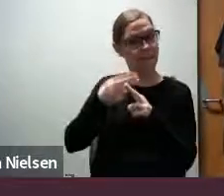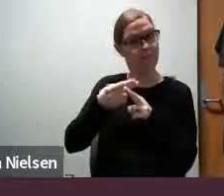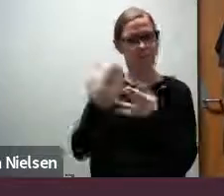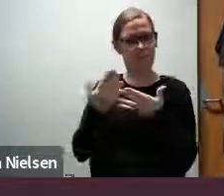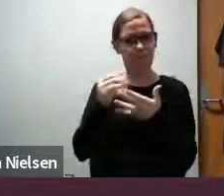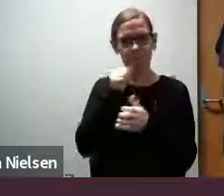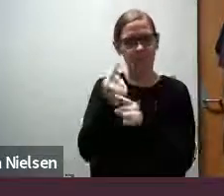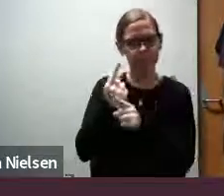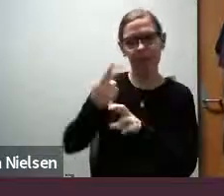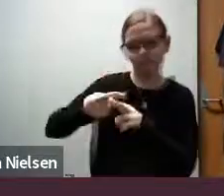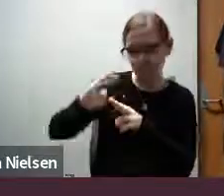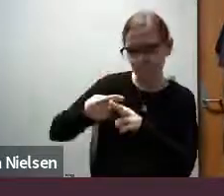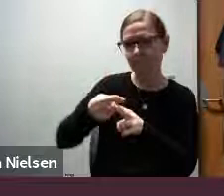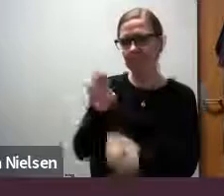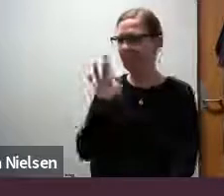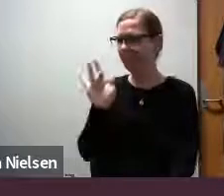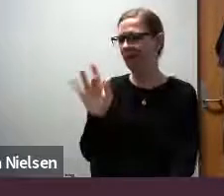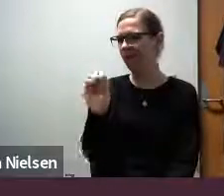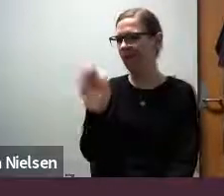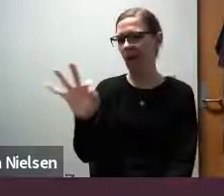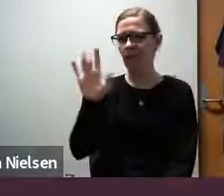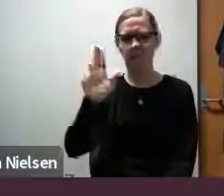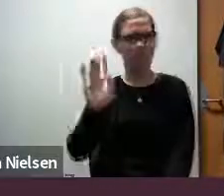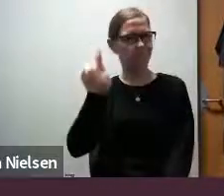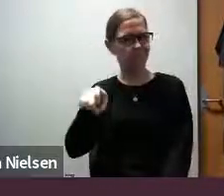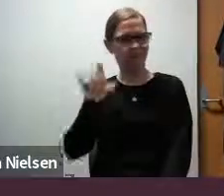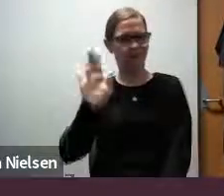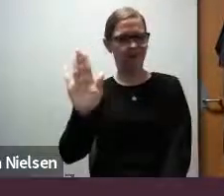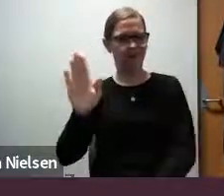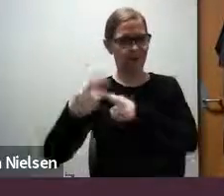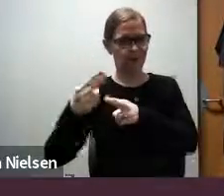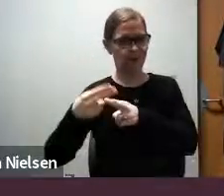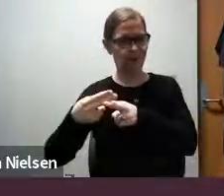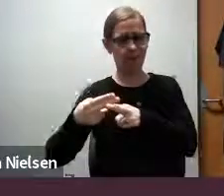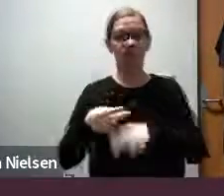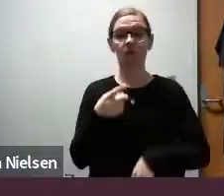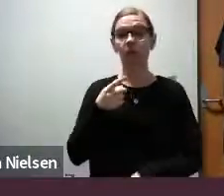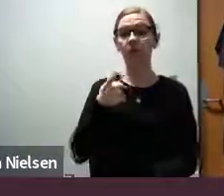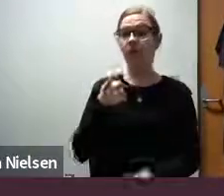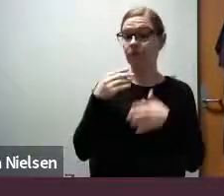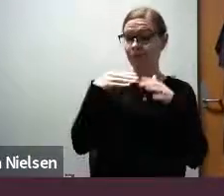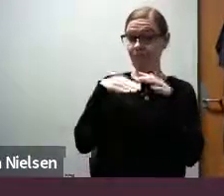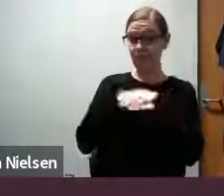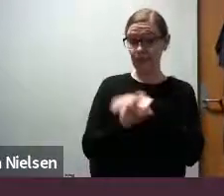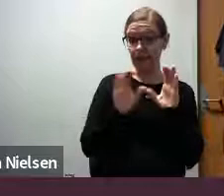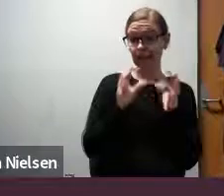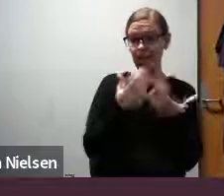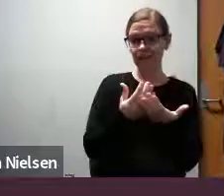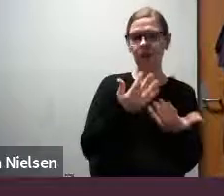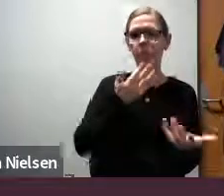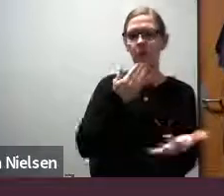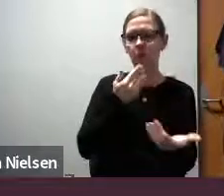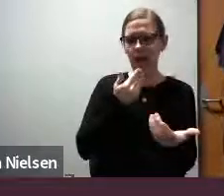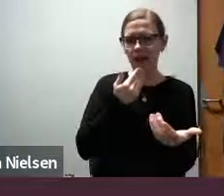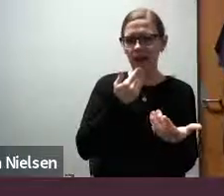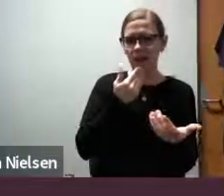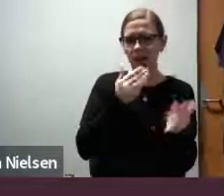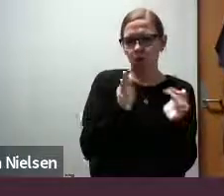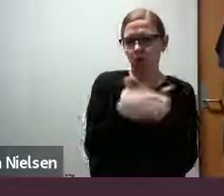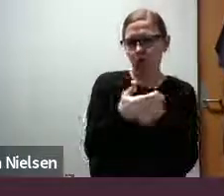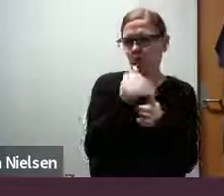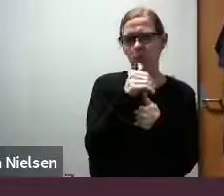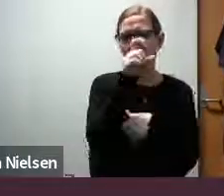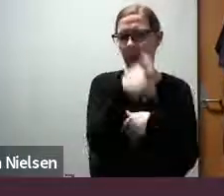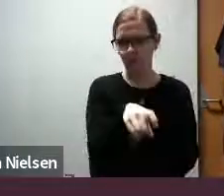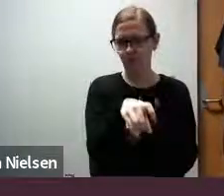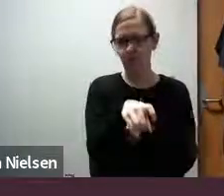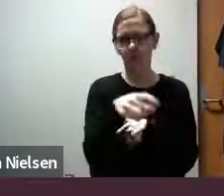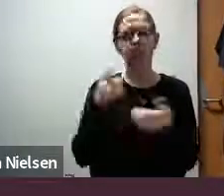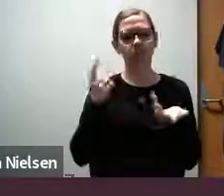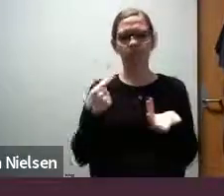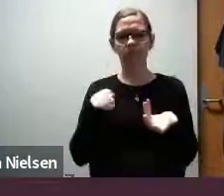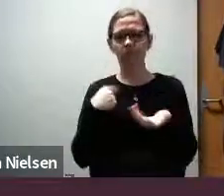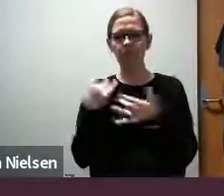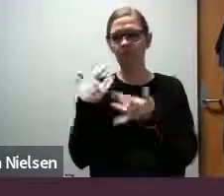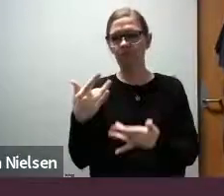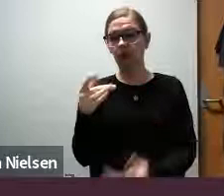Once you're in the classroom. You can not put them in the waiting room anymore. Um, I usually uncheck this and I make sure that the child is they are so that I can hear when the students are coming in and out of class.